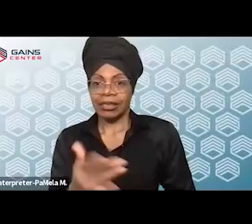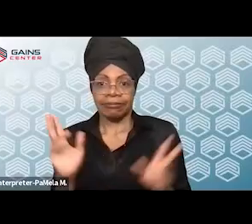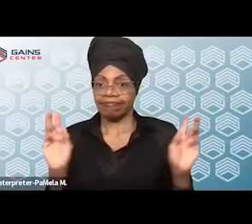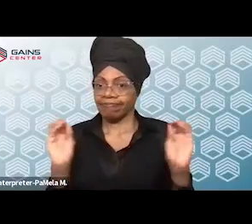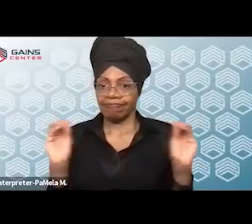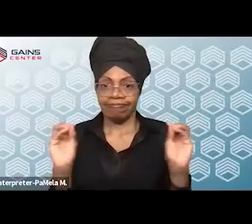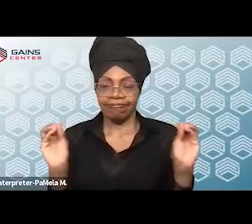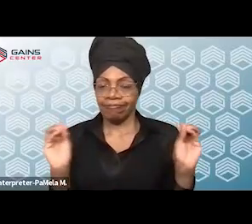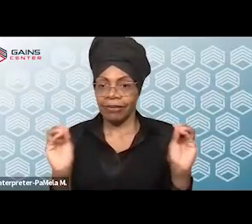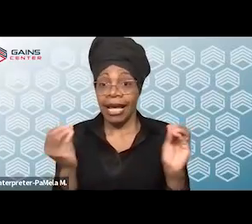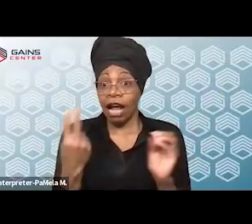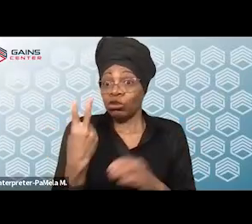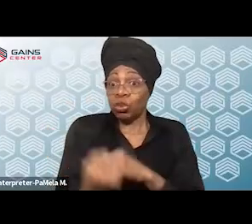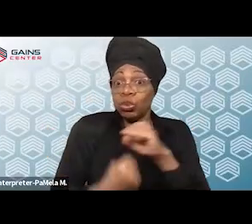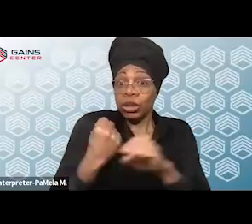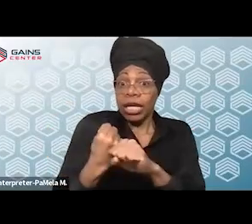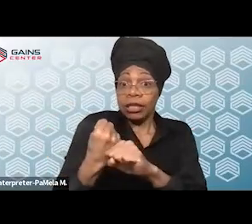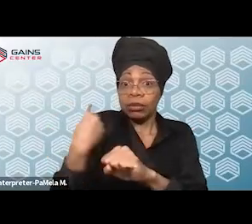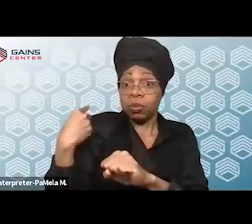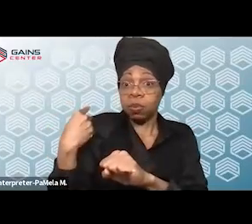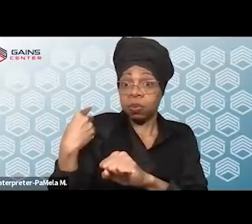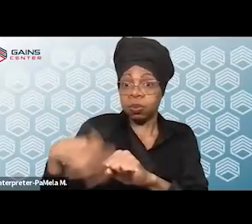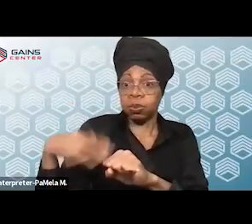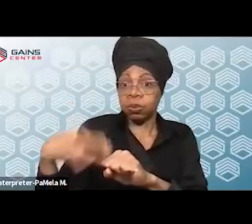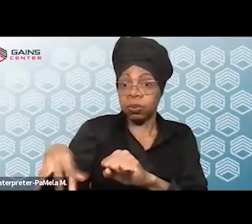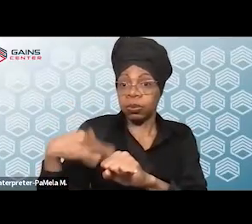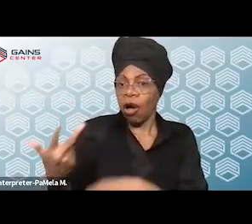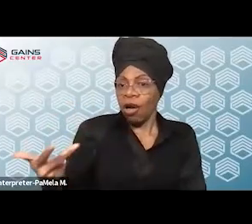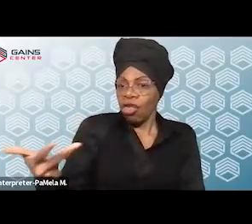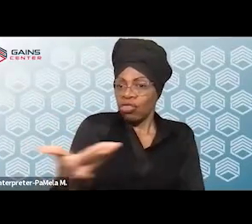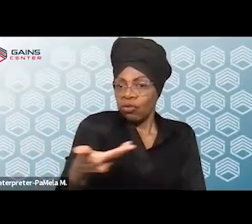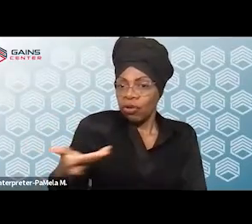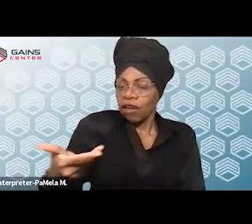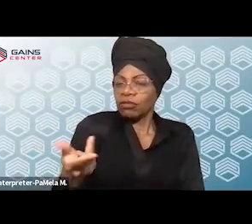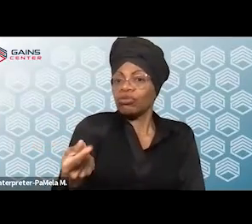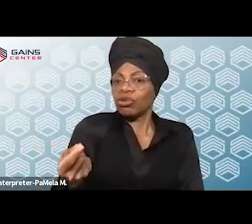That was only two years ago. And so the three of us went about changing that,